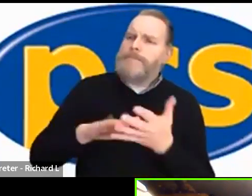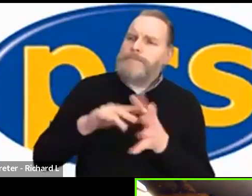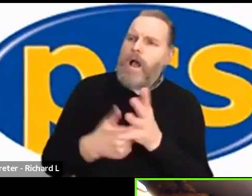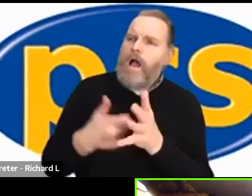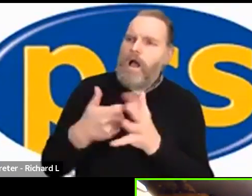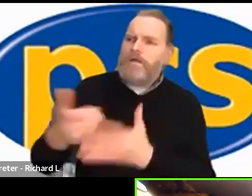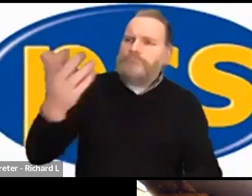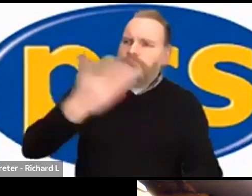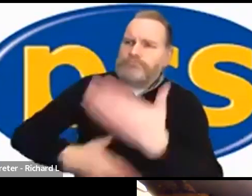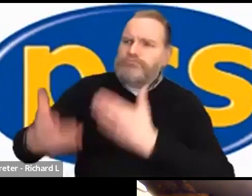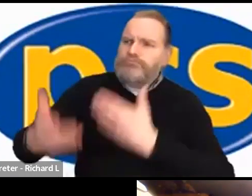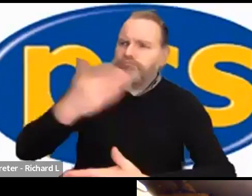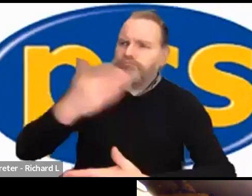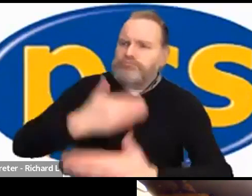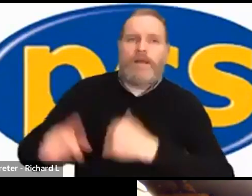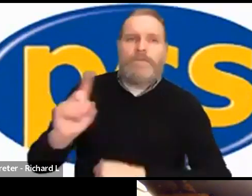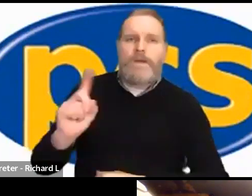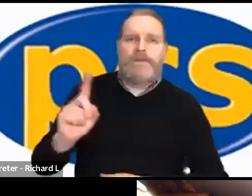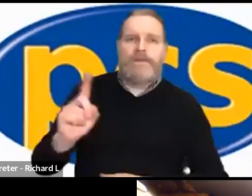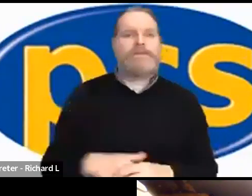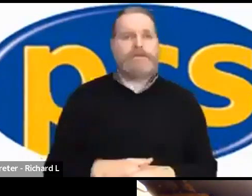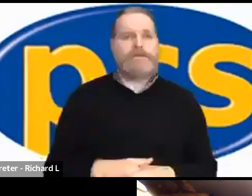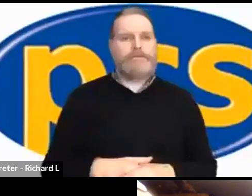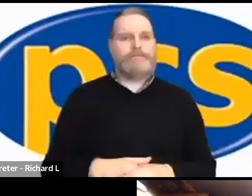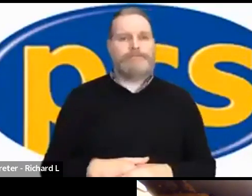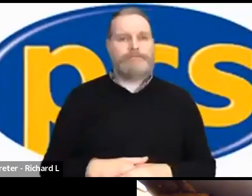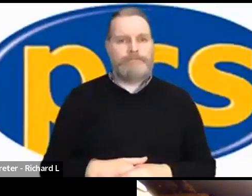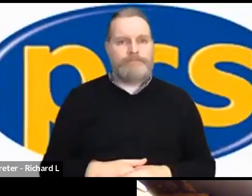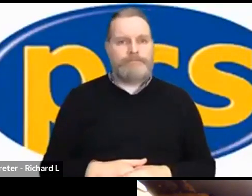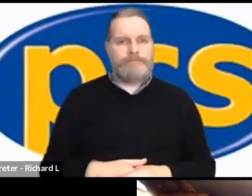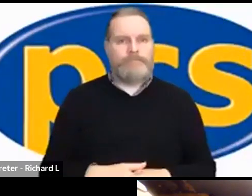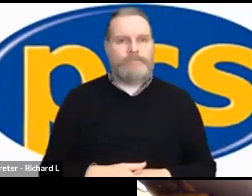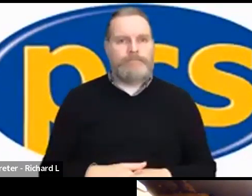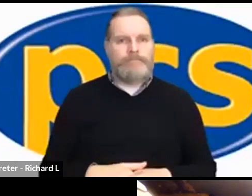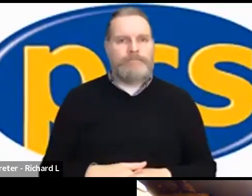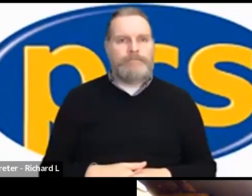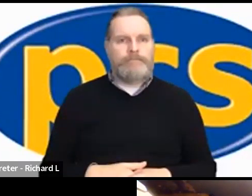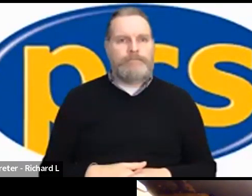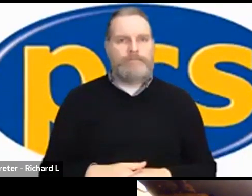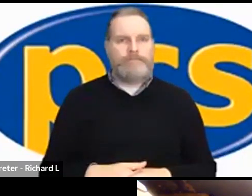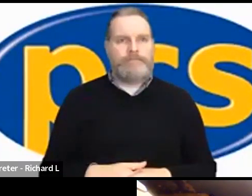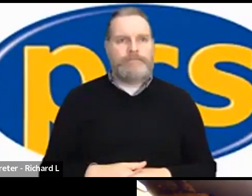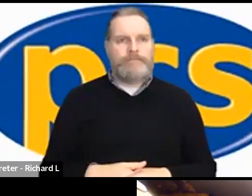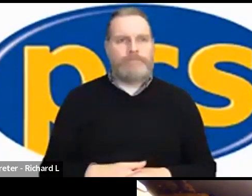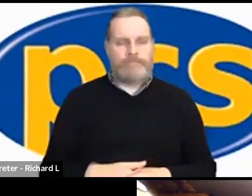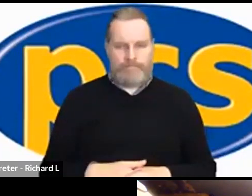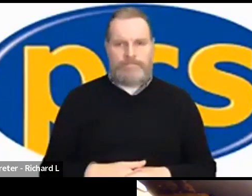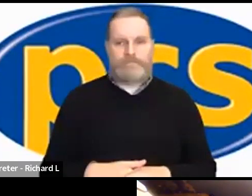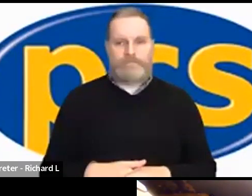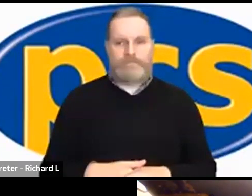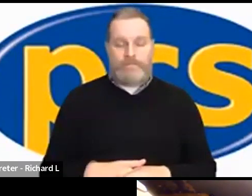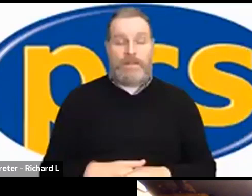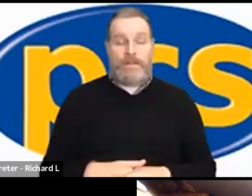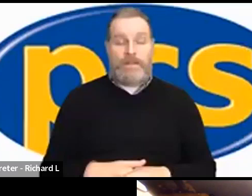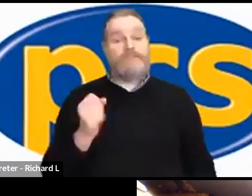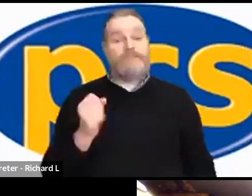So I don't know if you want to ver those questions those questions more generally